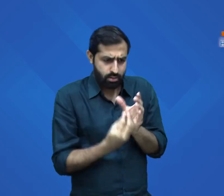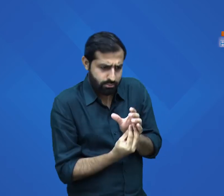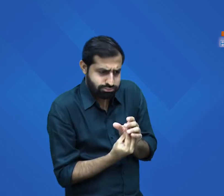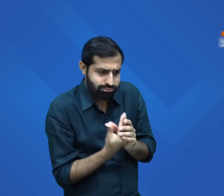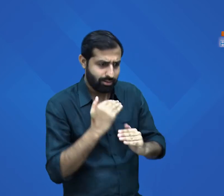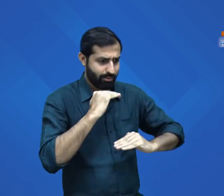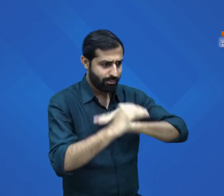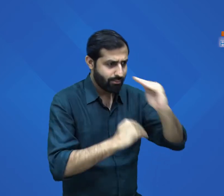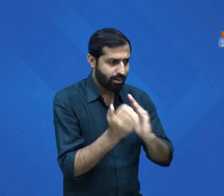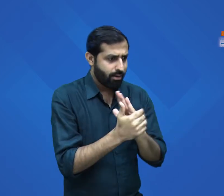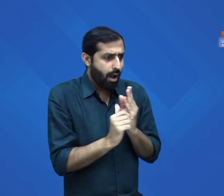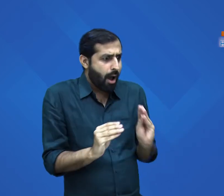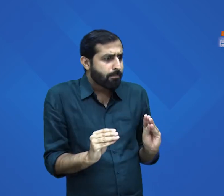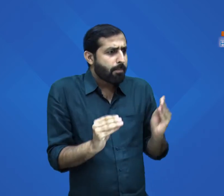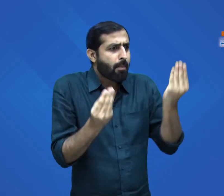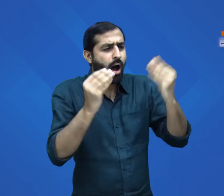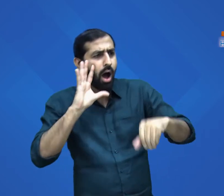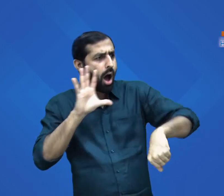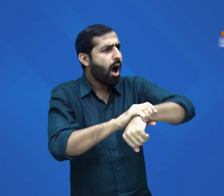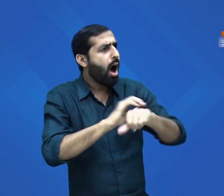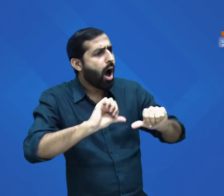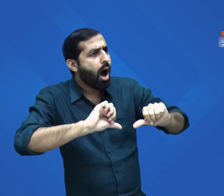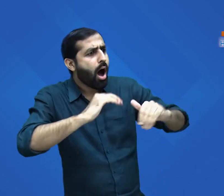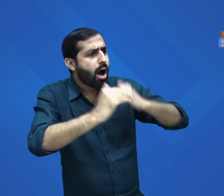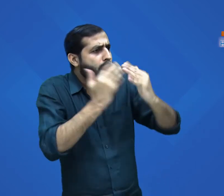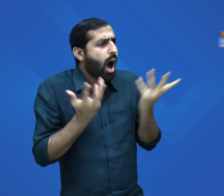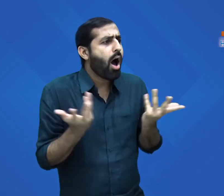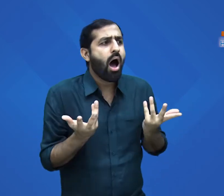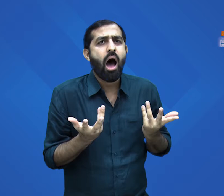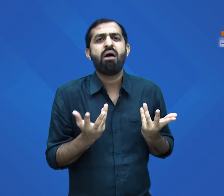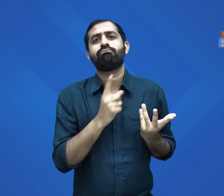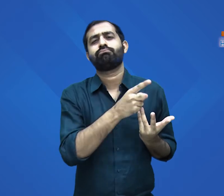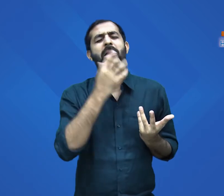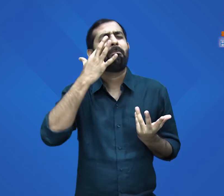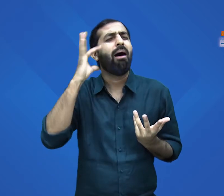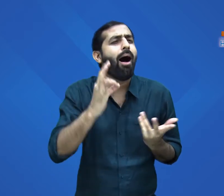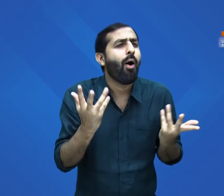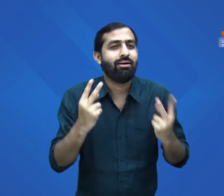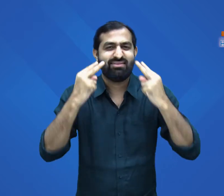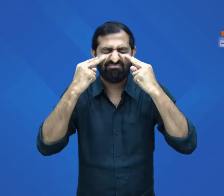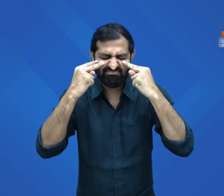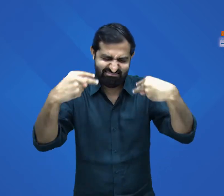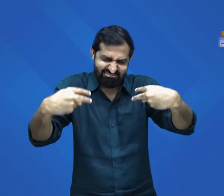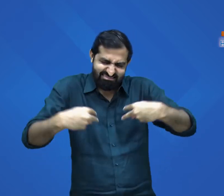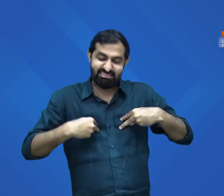Introspection is important for self-awareness, development and better understanding of ourselves.